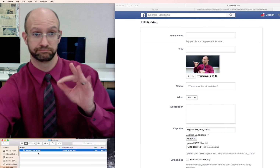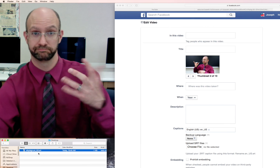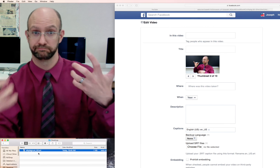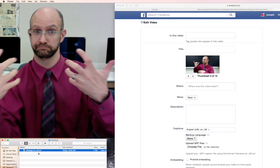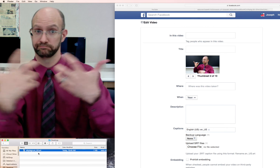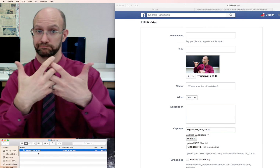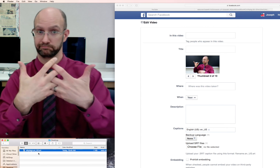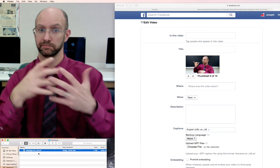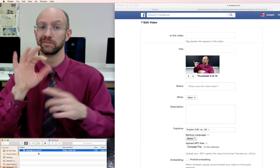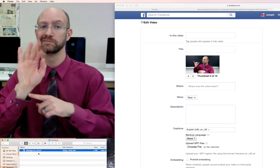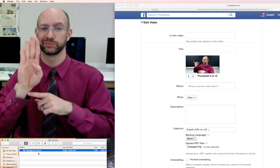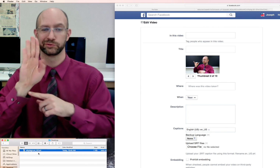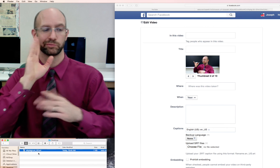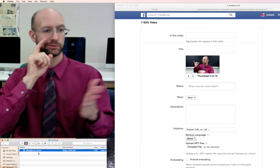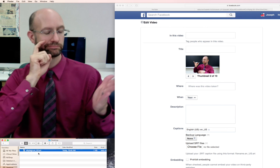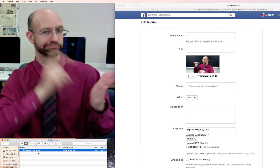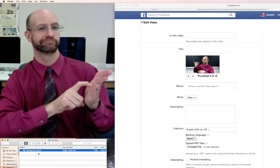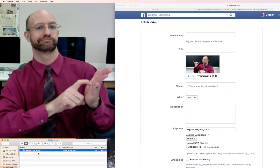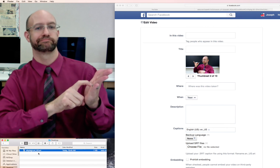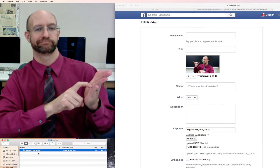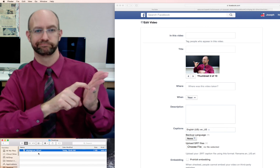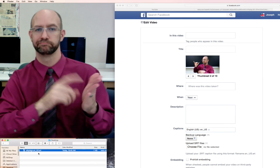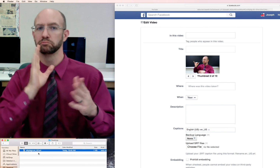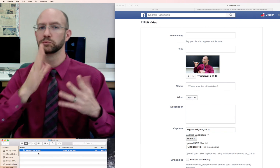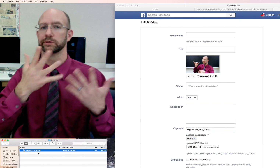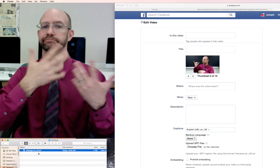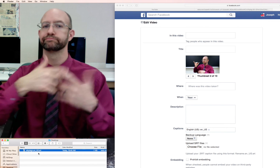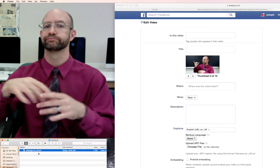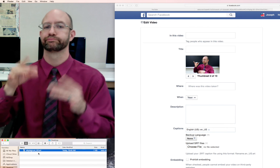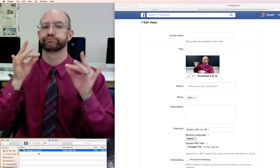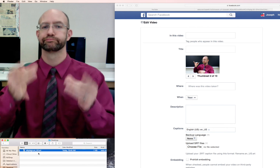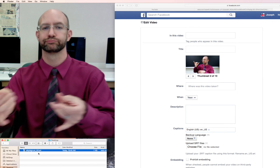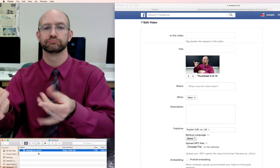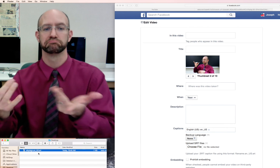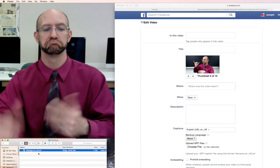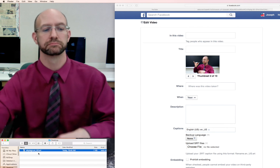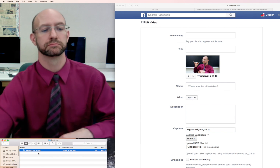Then it will match and Facebook will recognize it. Then it will work out smoothly.